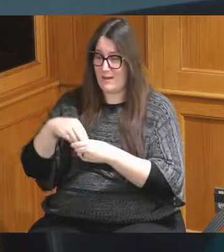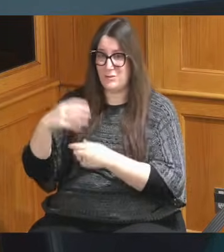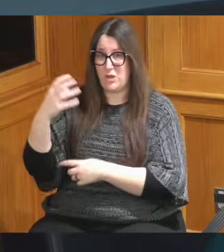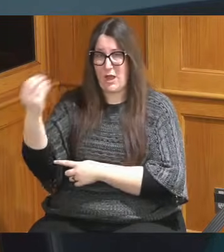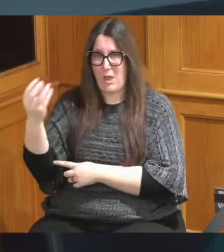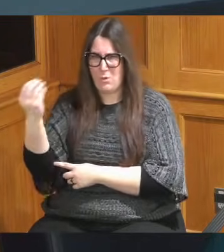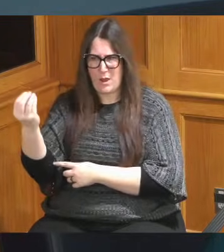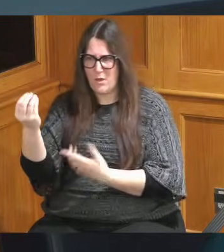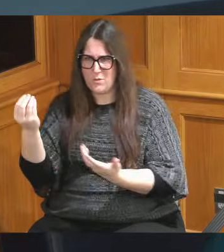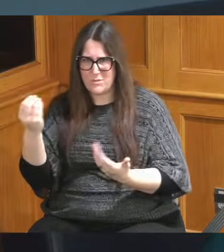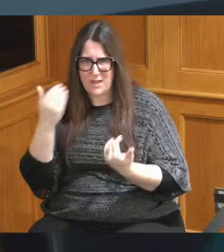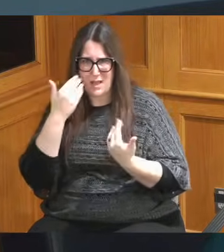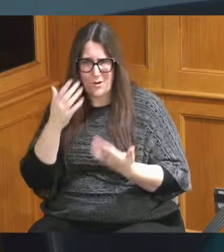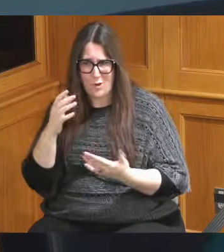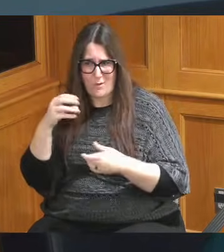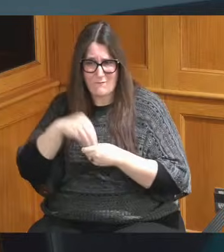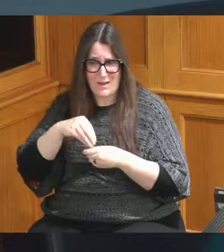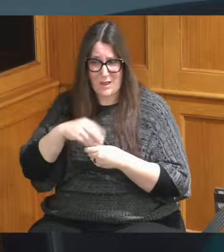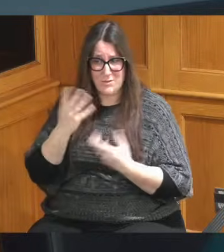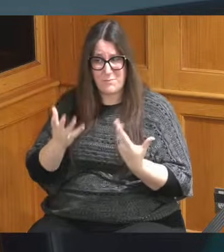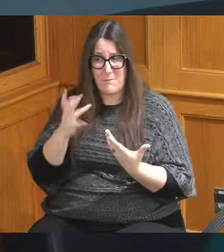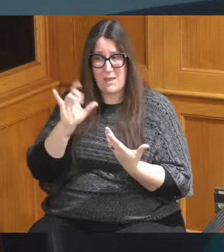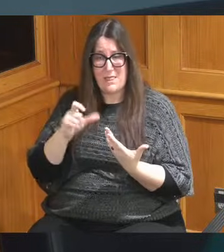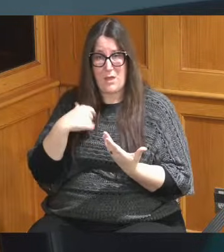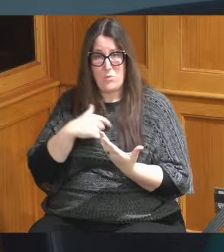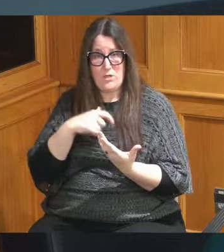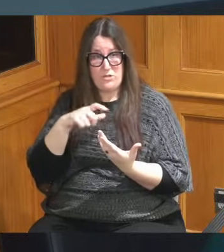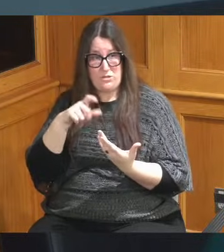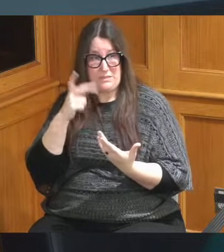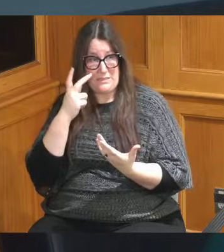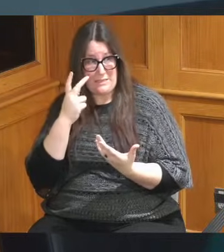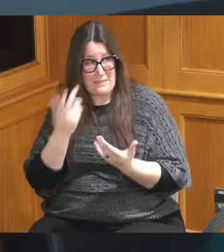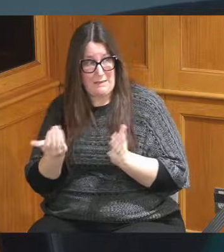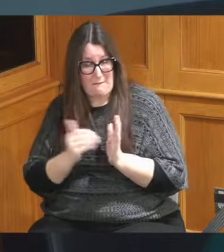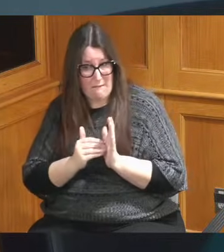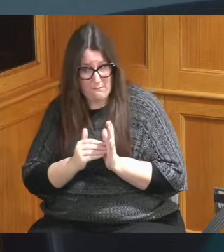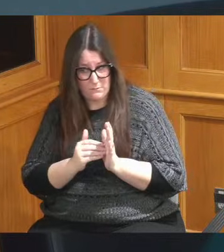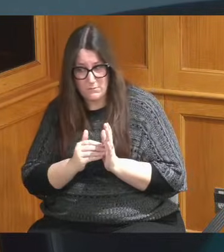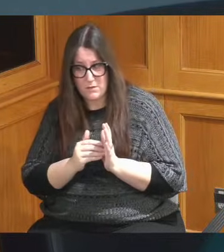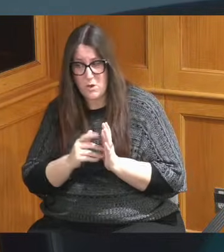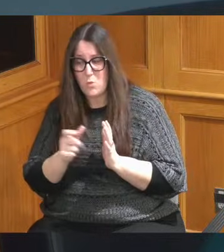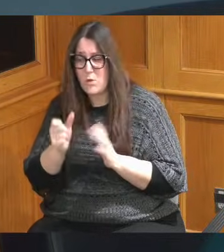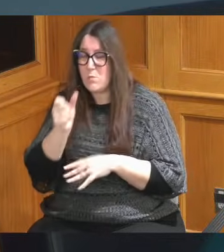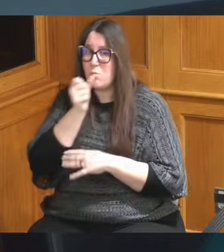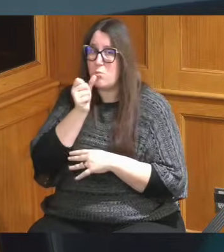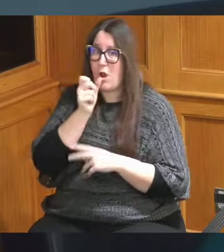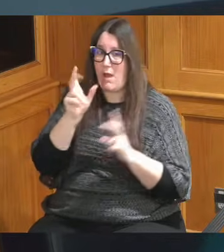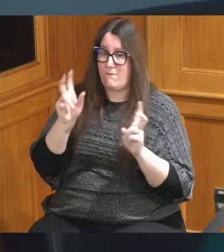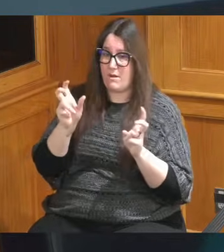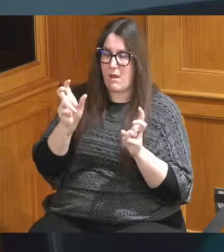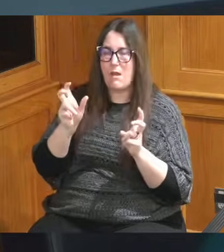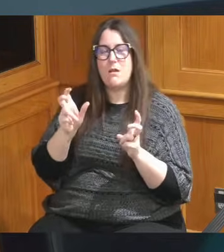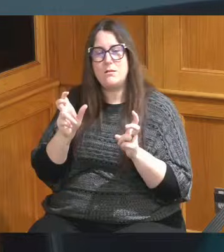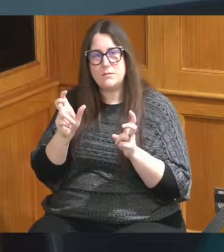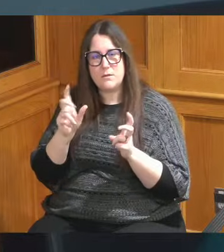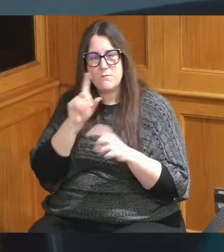know if in-house should be looked at again. Um, we privatized if you the words that was used today.